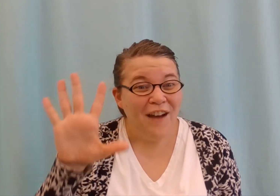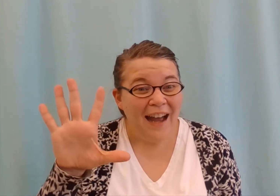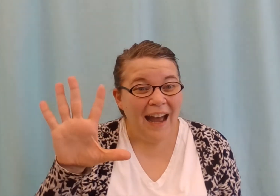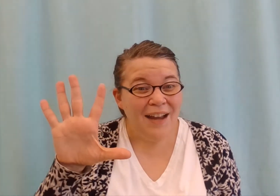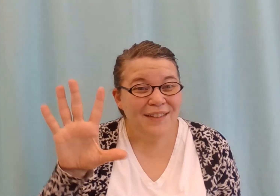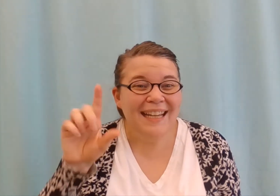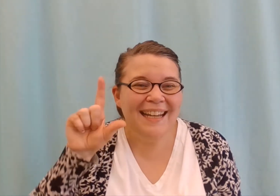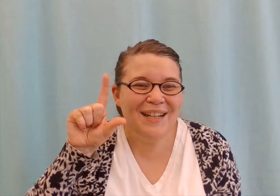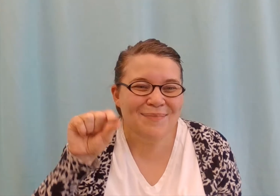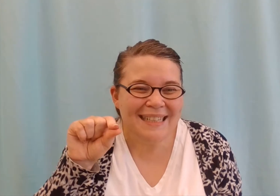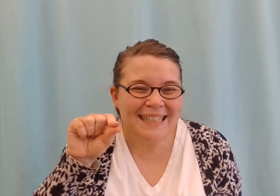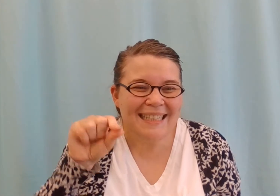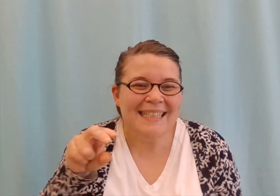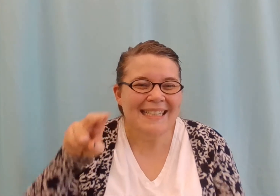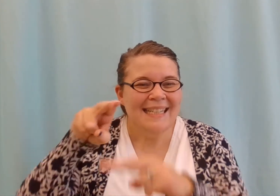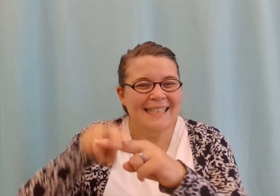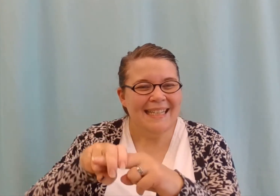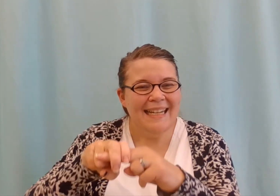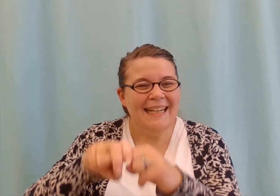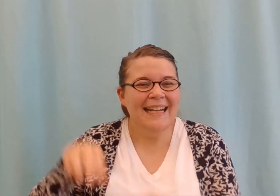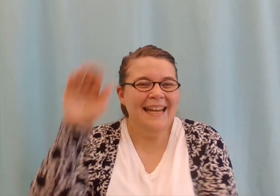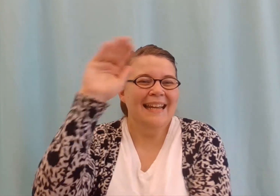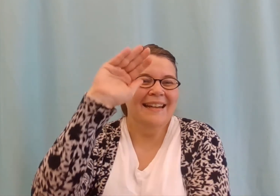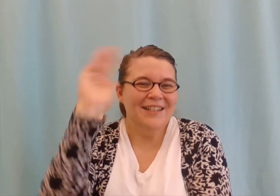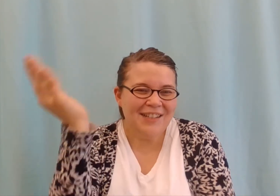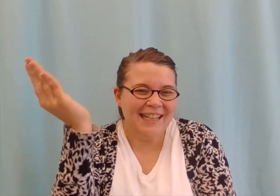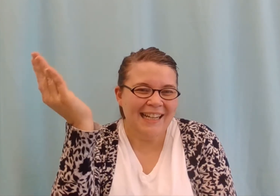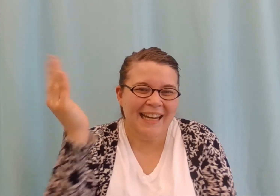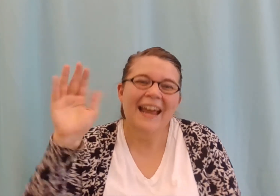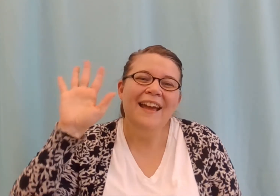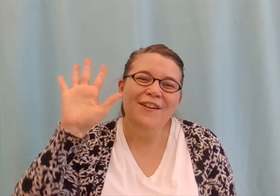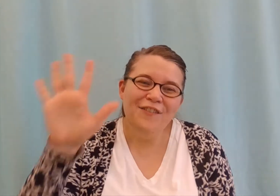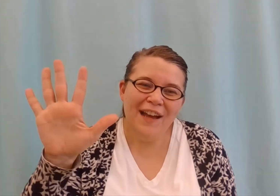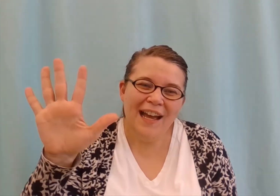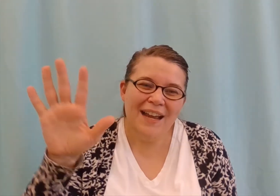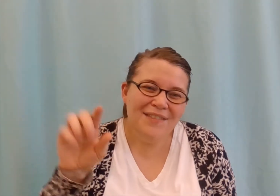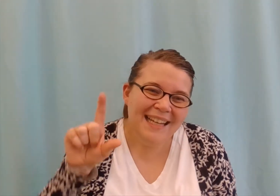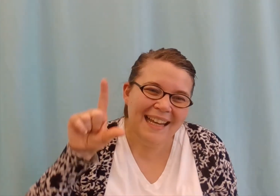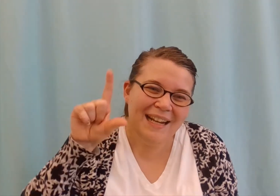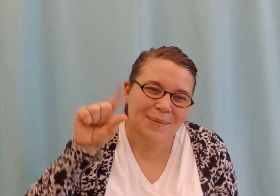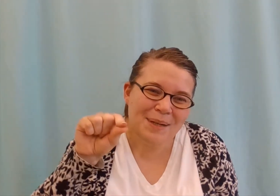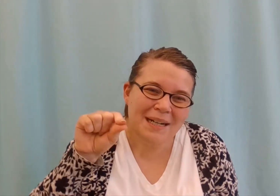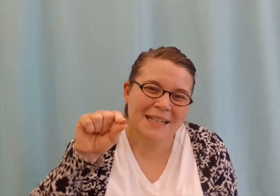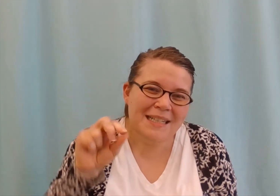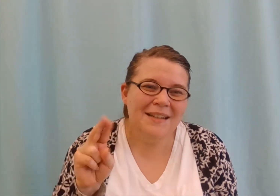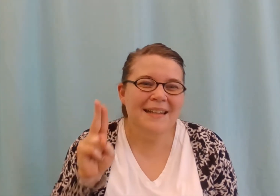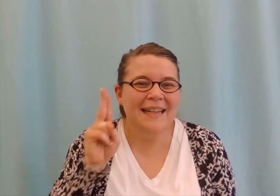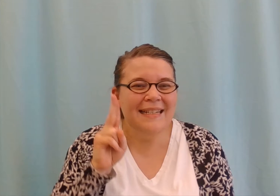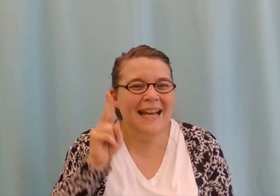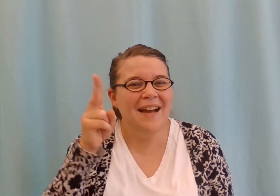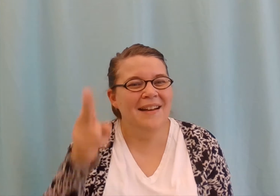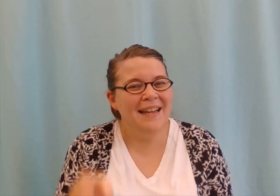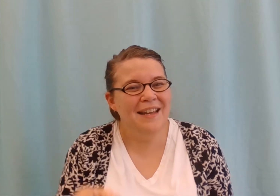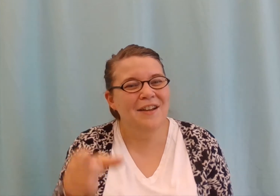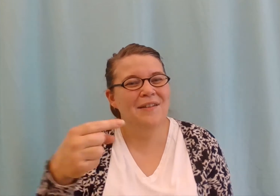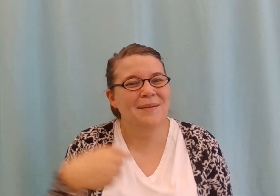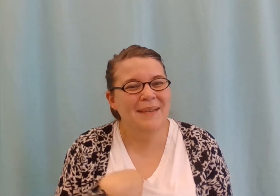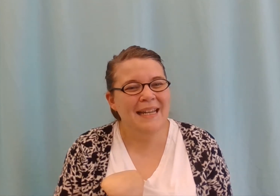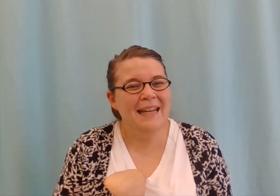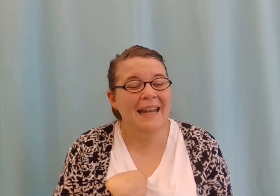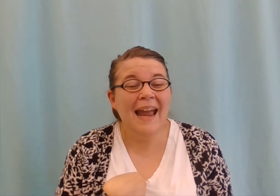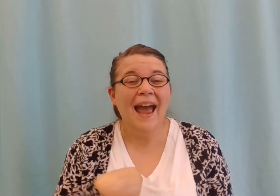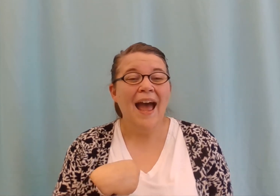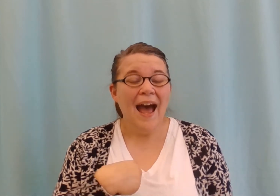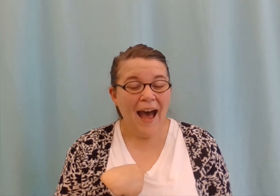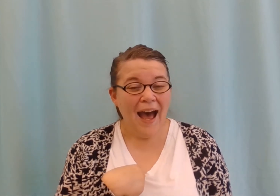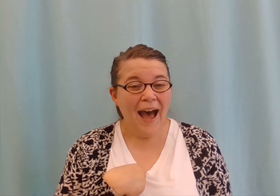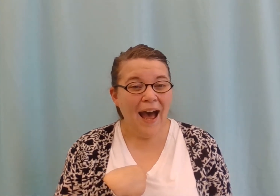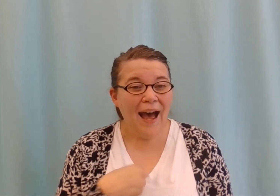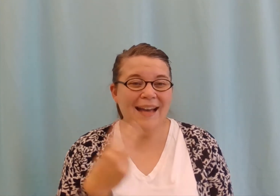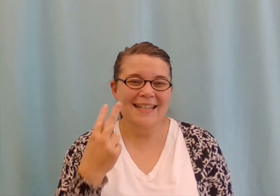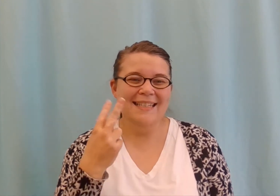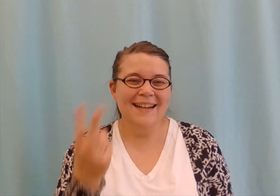Five little birds sitting in a tree. Five little birds looking down at you and me. I saw